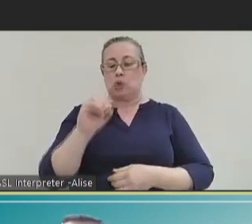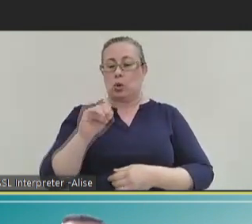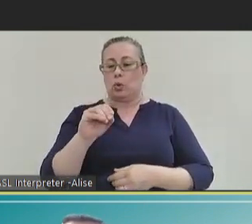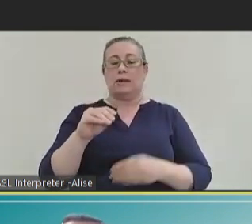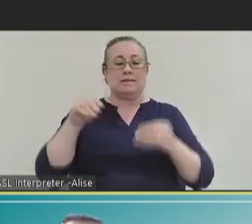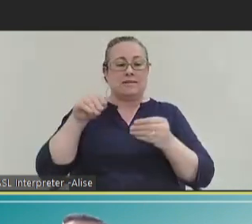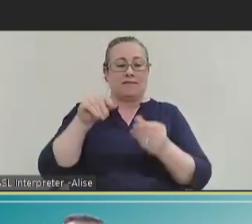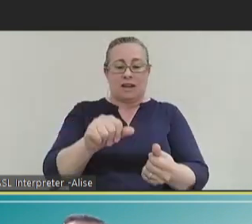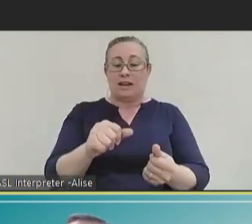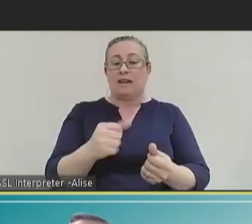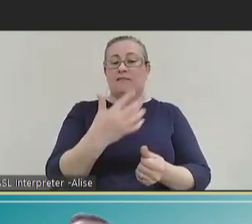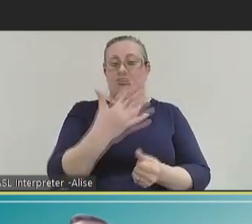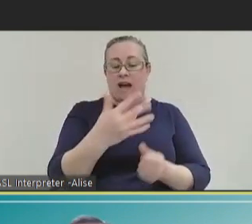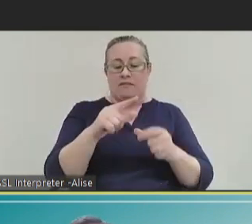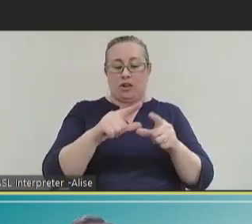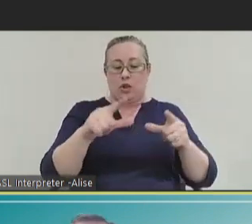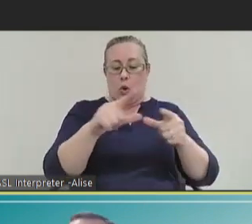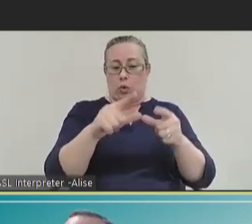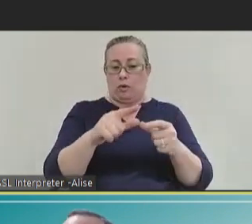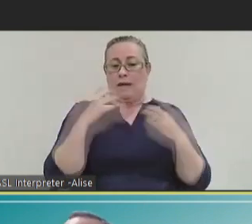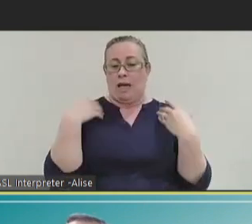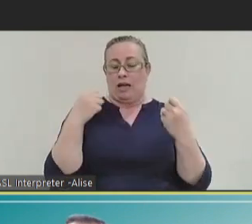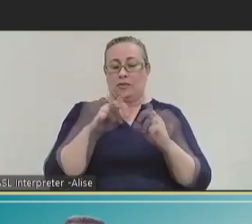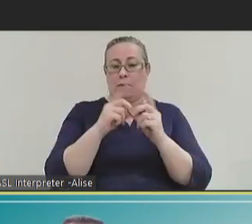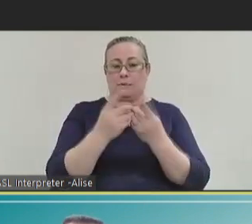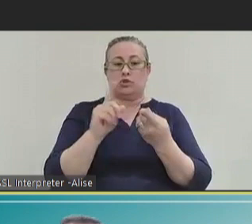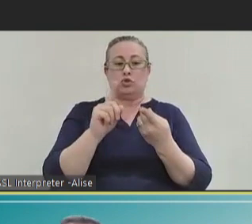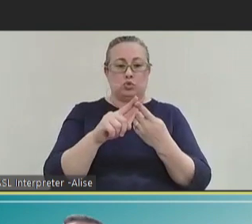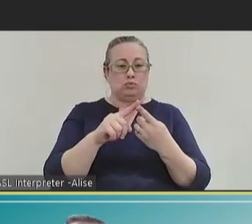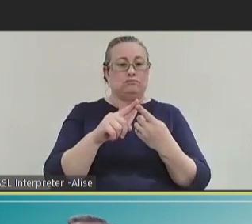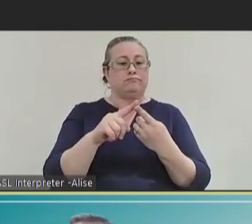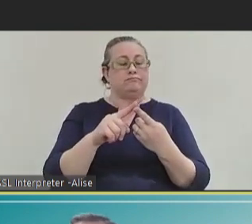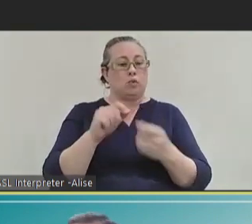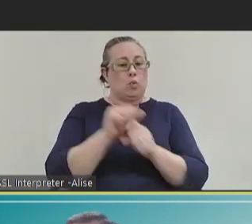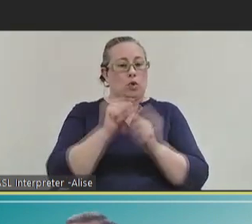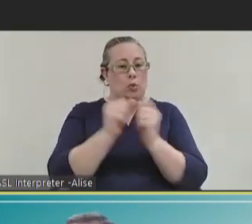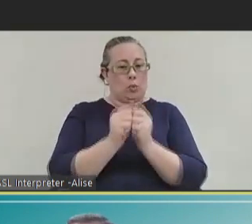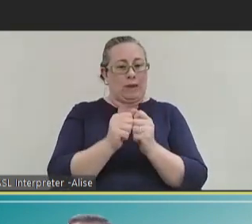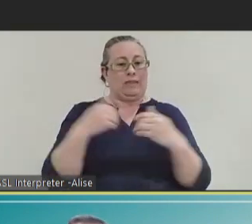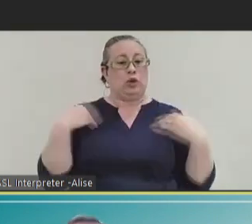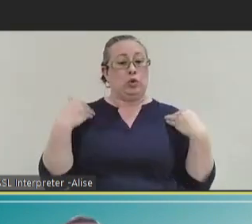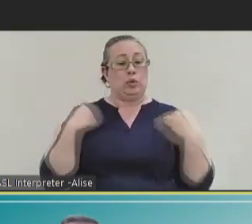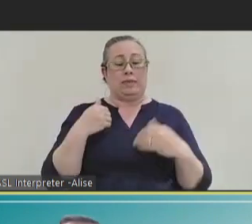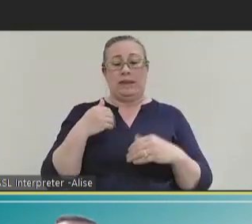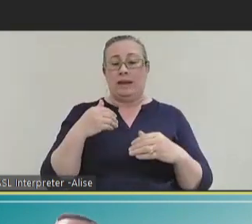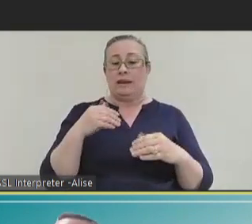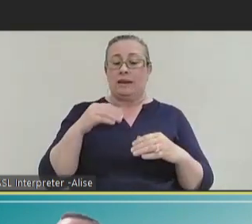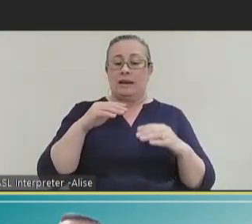departments to work with local departments to increase youth advisory groups to identify and